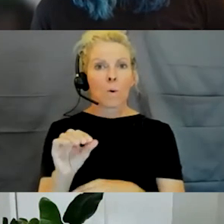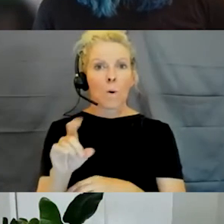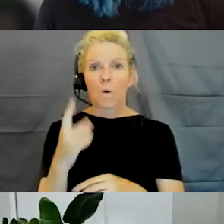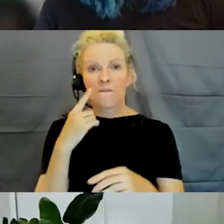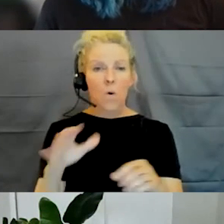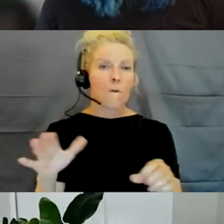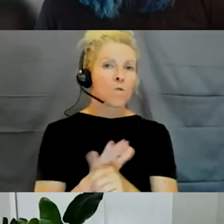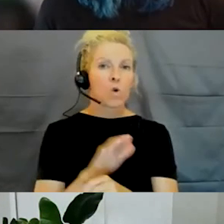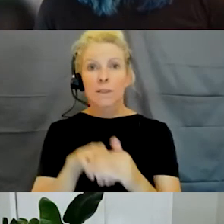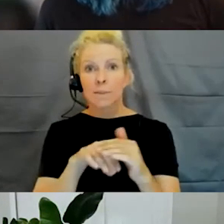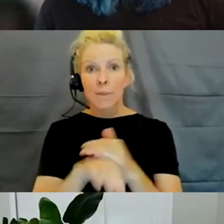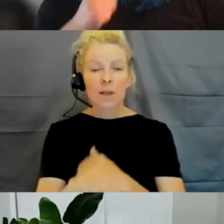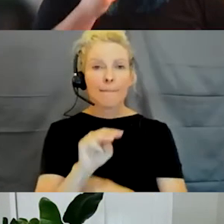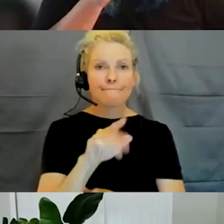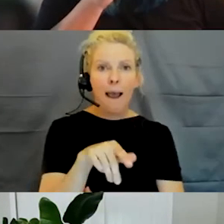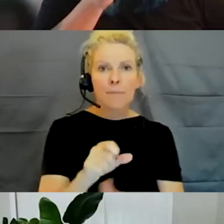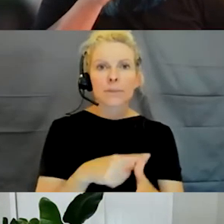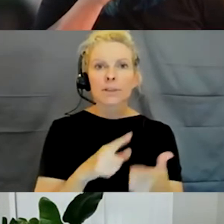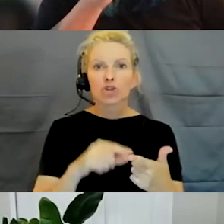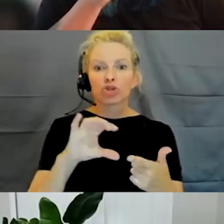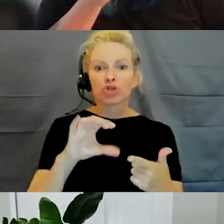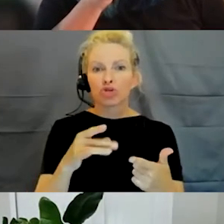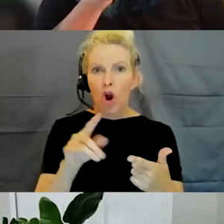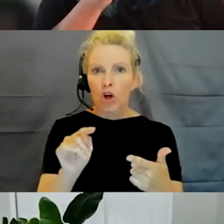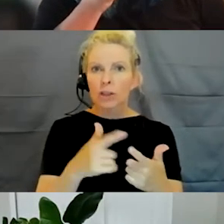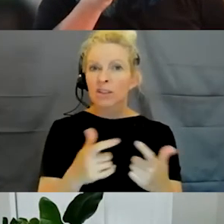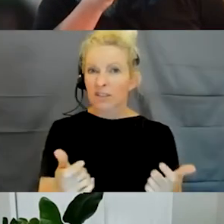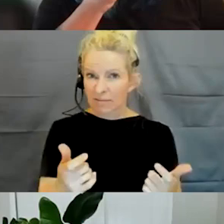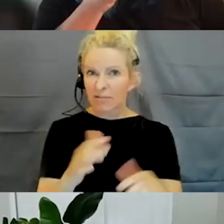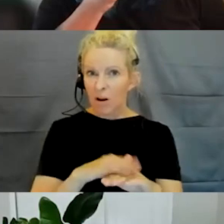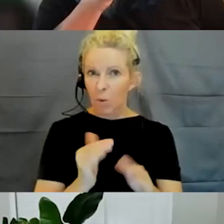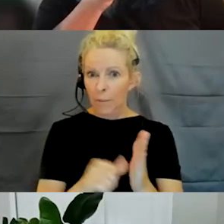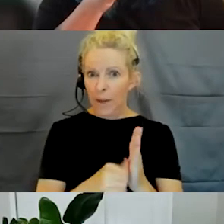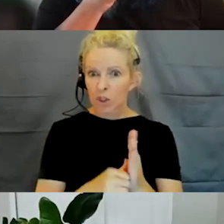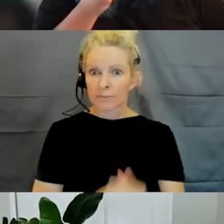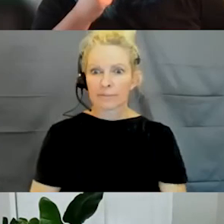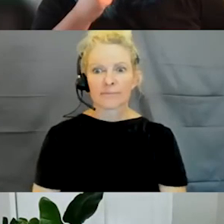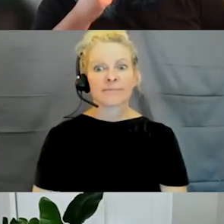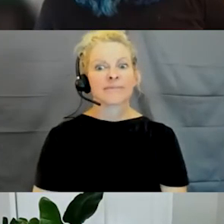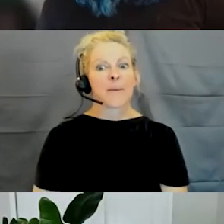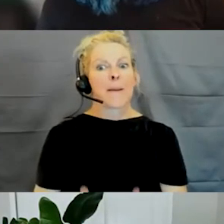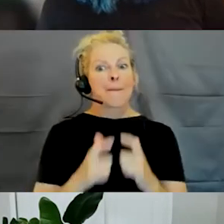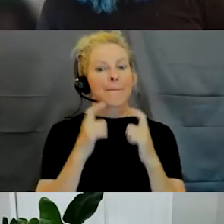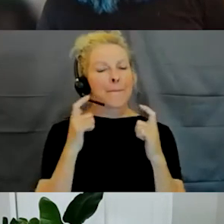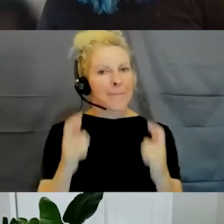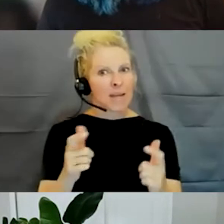visualization charts, for instance, on our pages? >> Christina: That is a big question and I hate